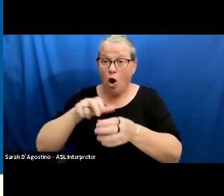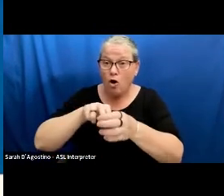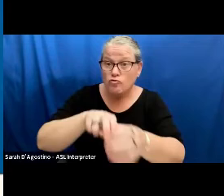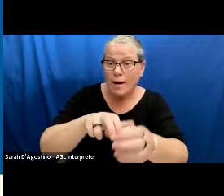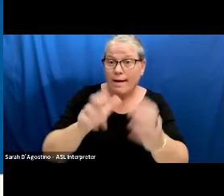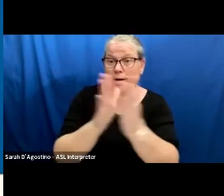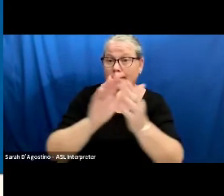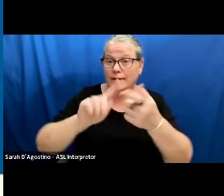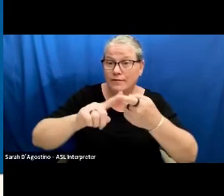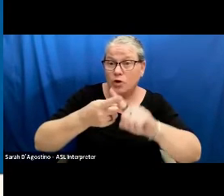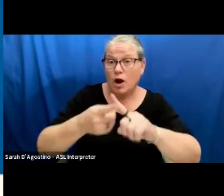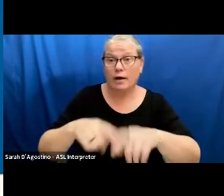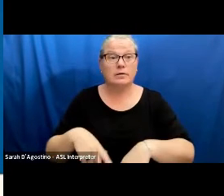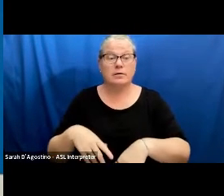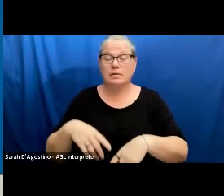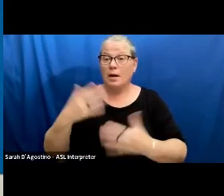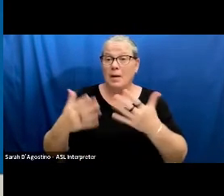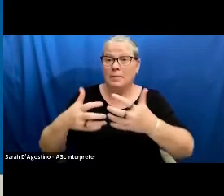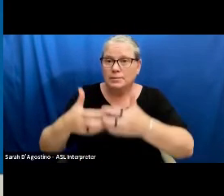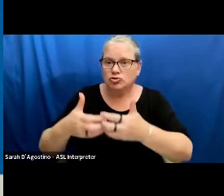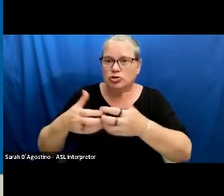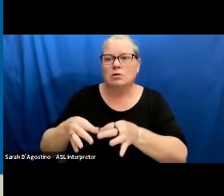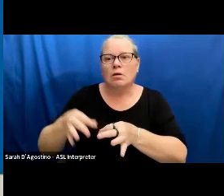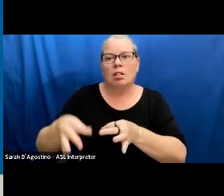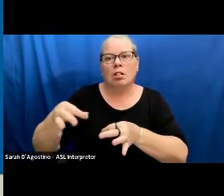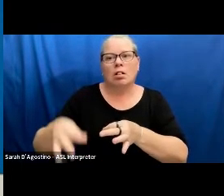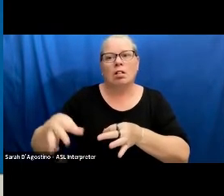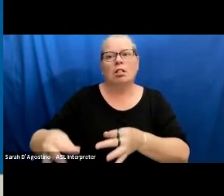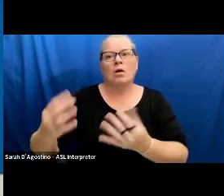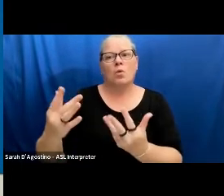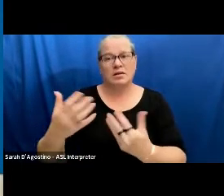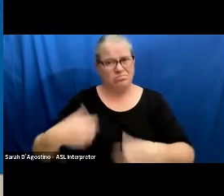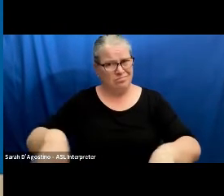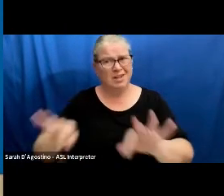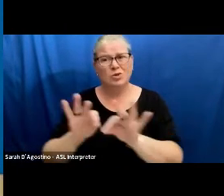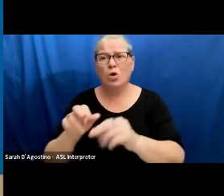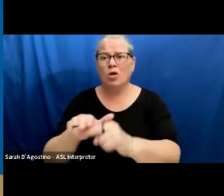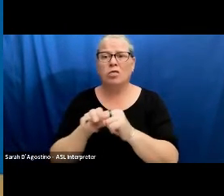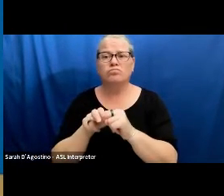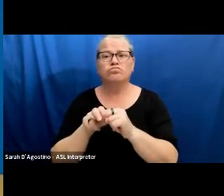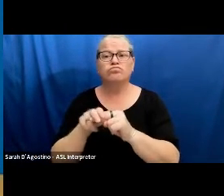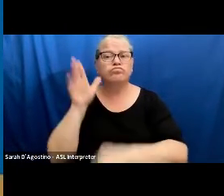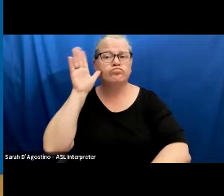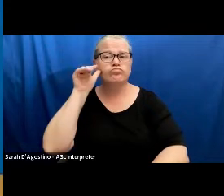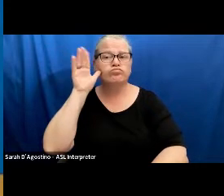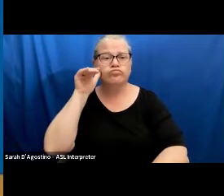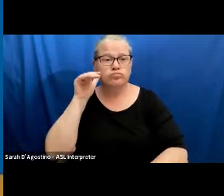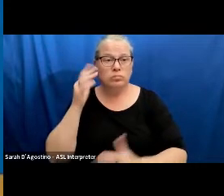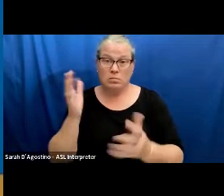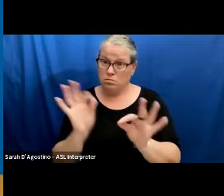we'll never be heard we have fought for equality now is our chance to show what we can do with it